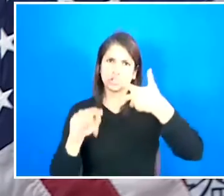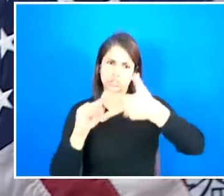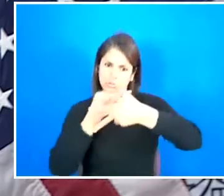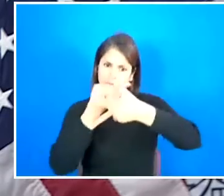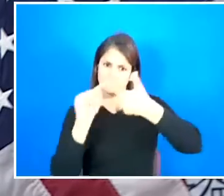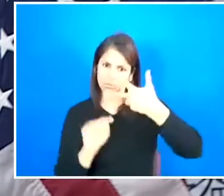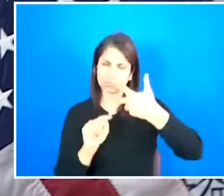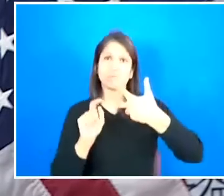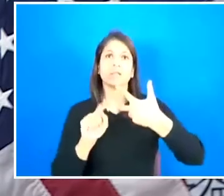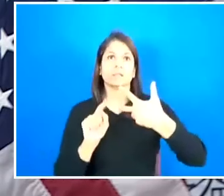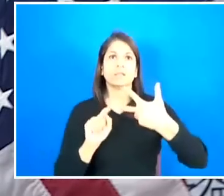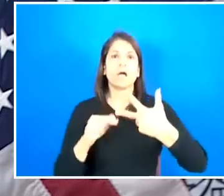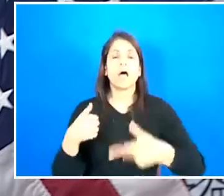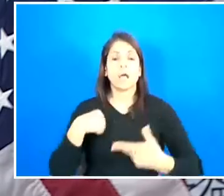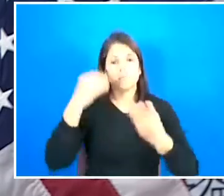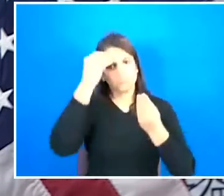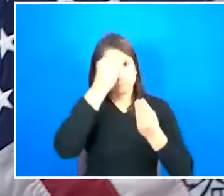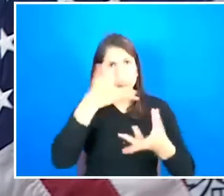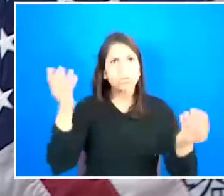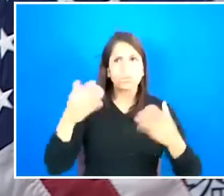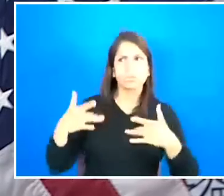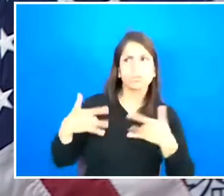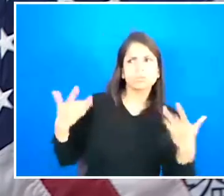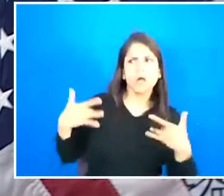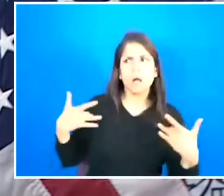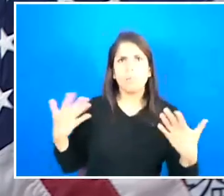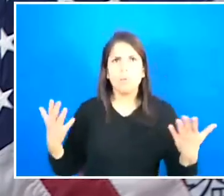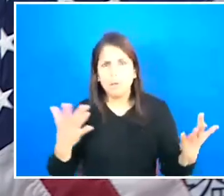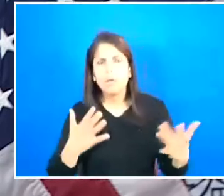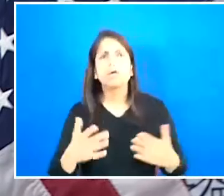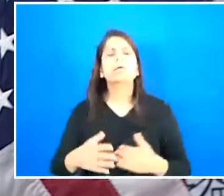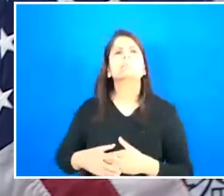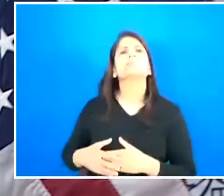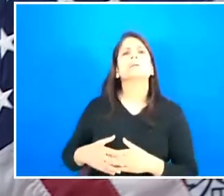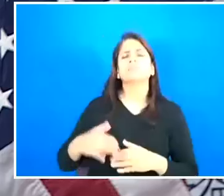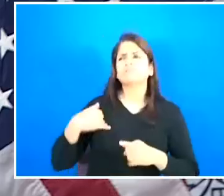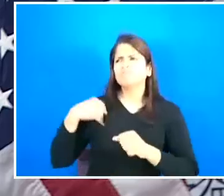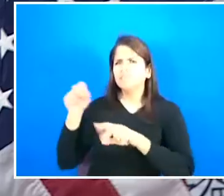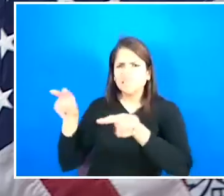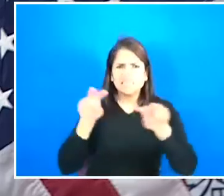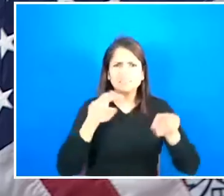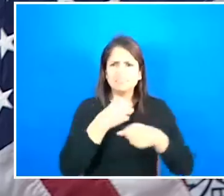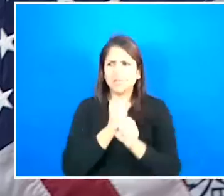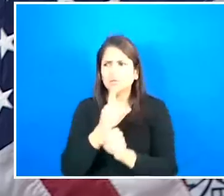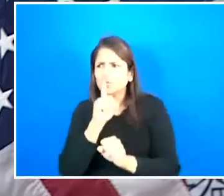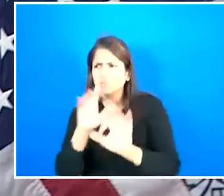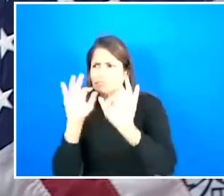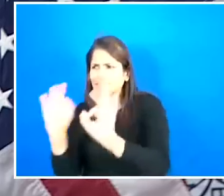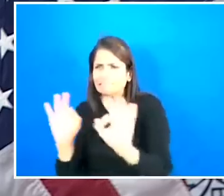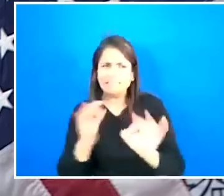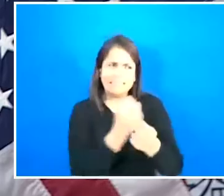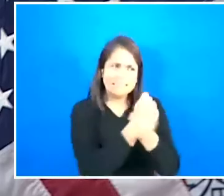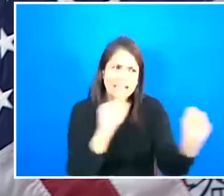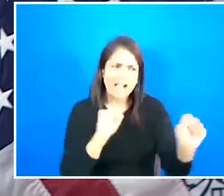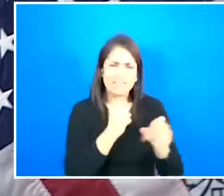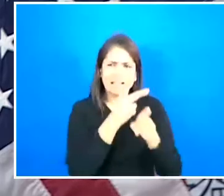LITTLE MORE AND A LITTLE MO BREUT WE'RE GOI NGTBEO CAUTIOUS. I THINK THAT'S WHAT THE PEOPLE BELIEVE IS RIGHT AT THIS POINT.